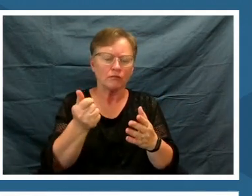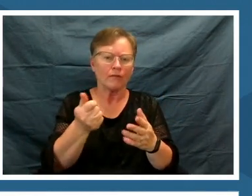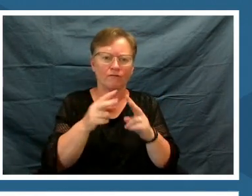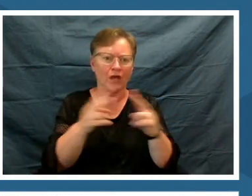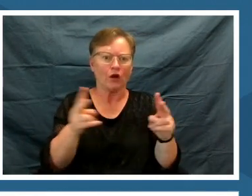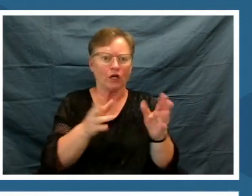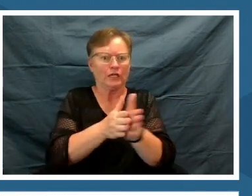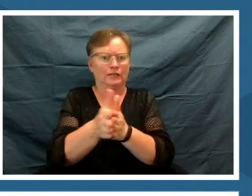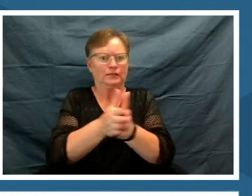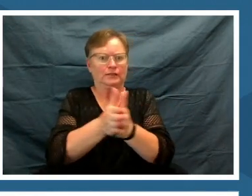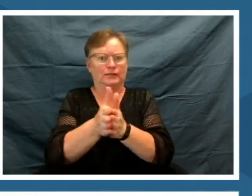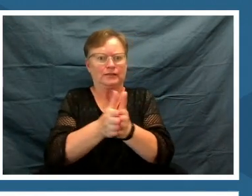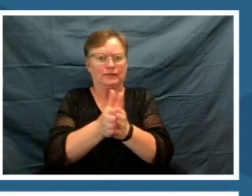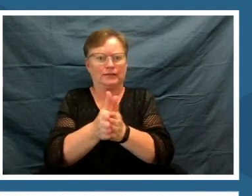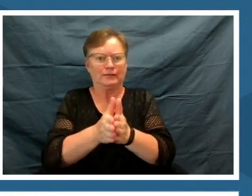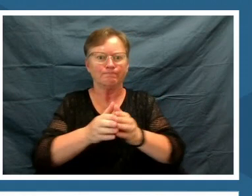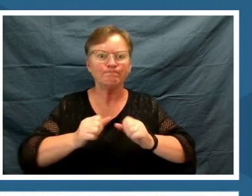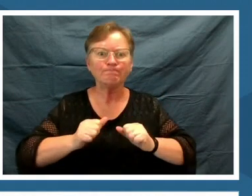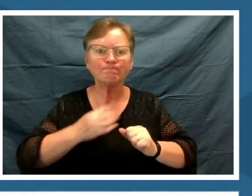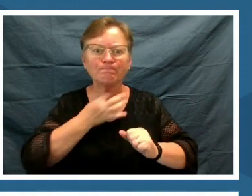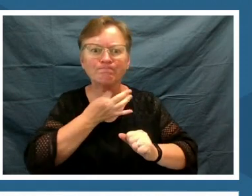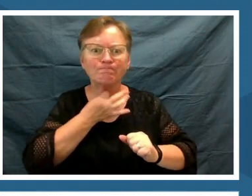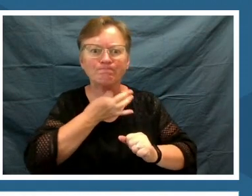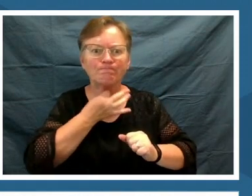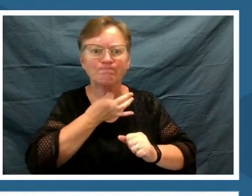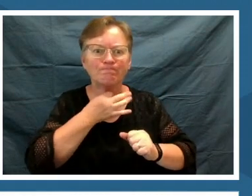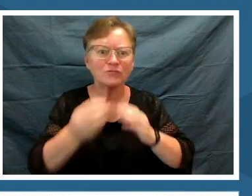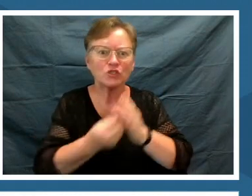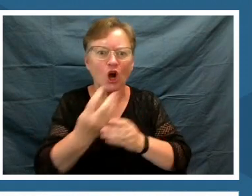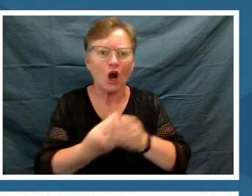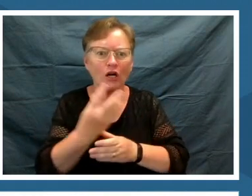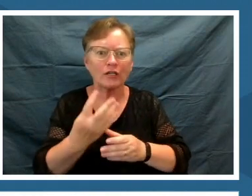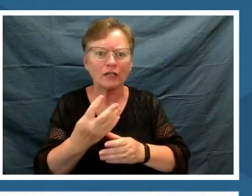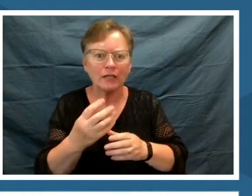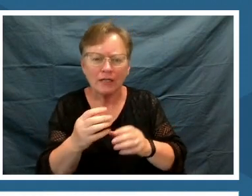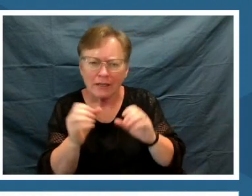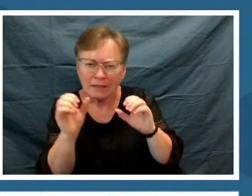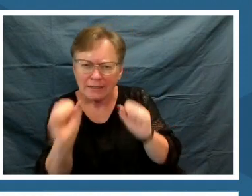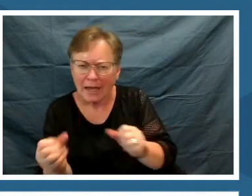this garden and and what they can grow